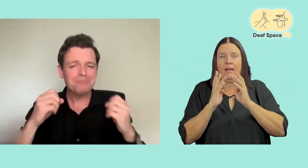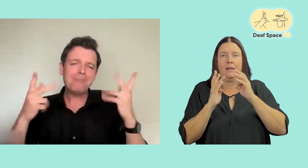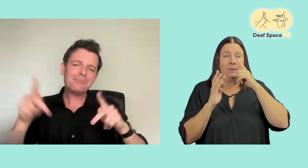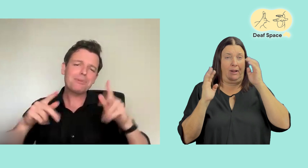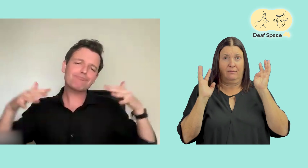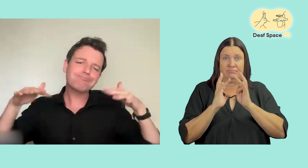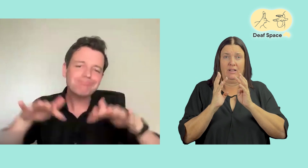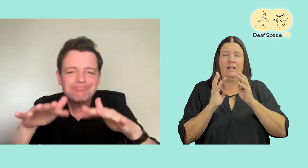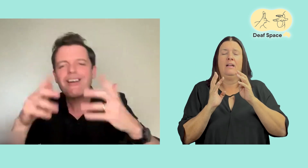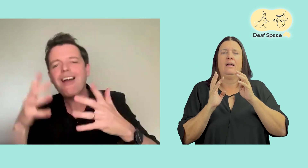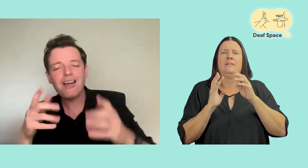And lots of people met under the pavilion.